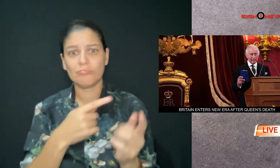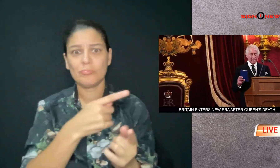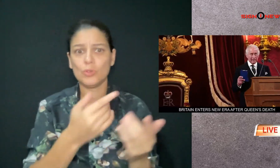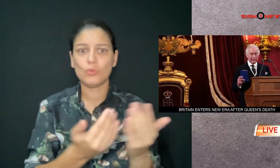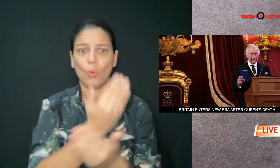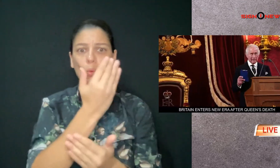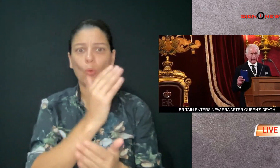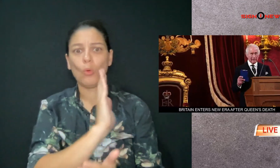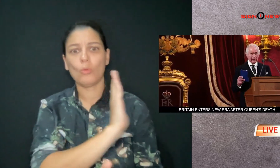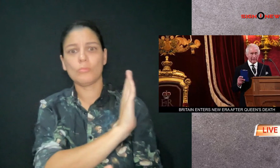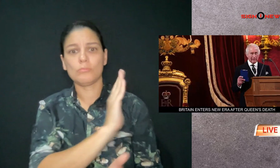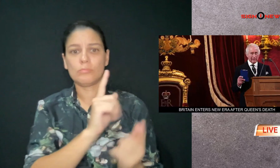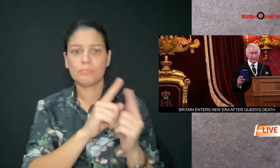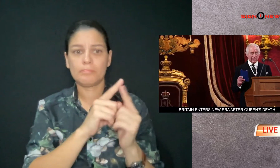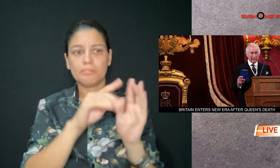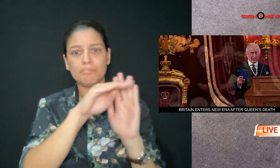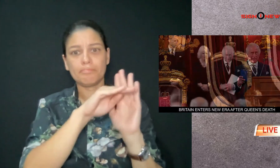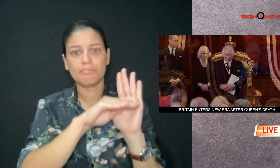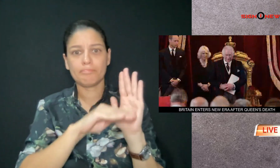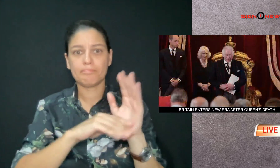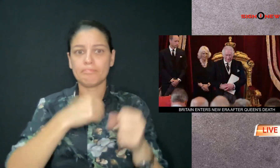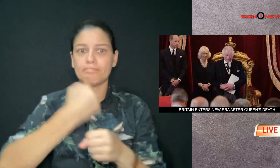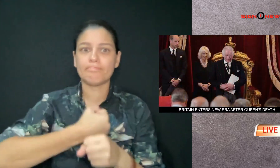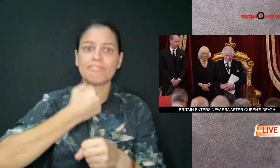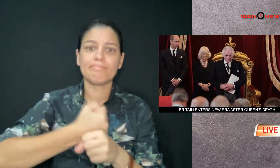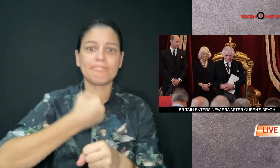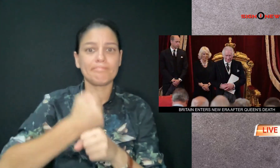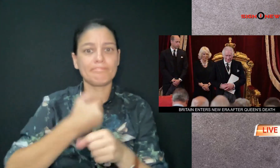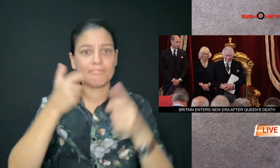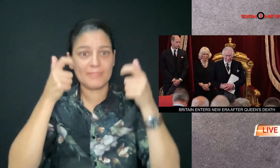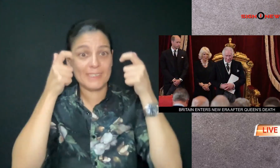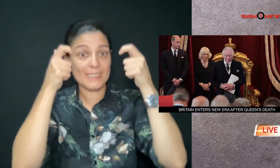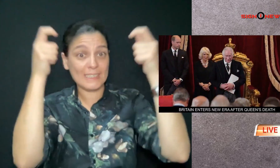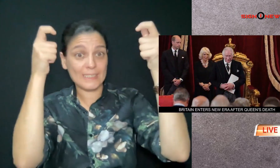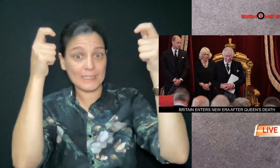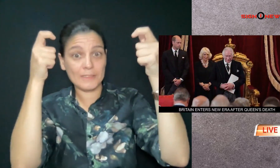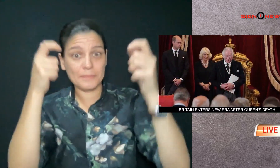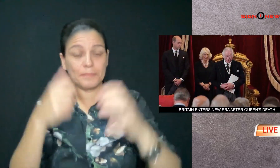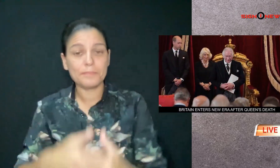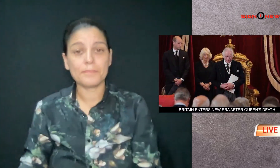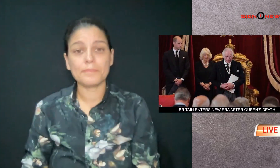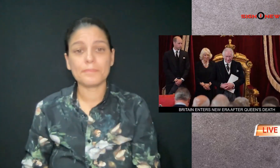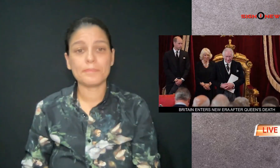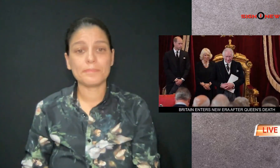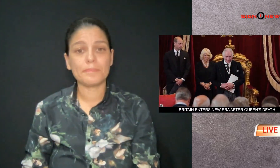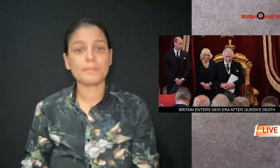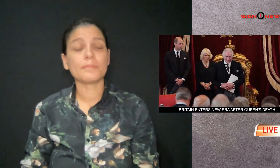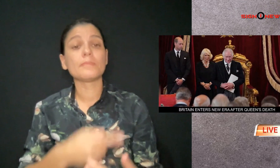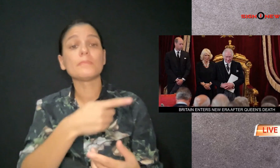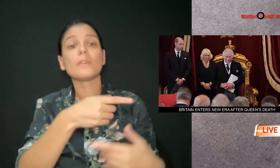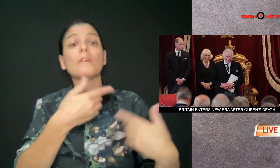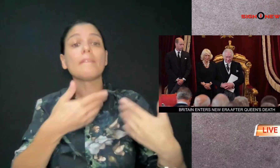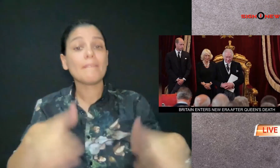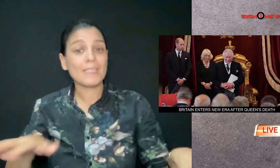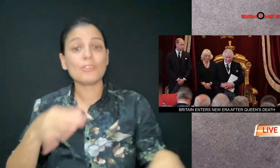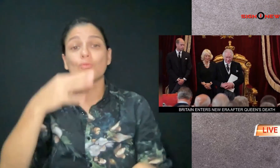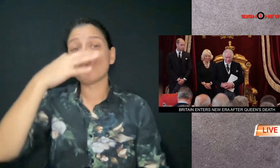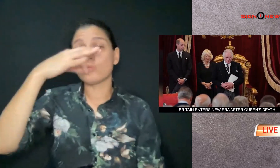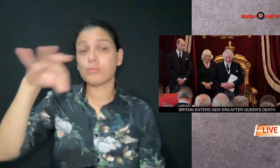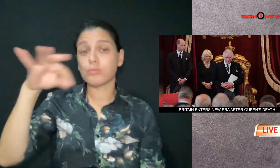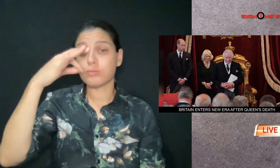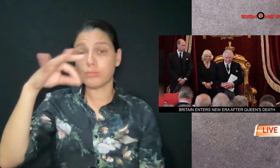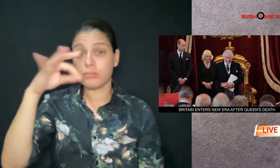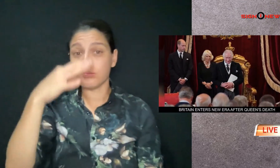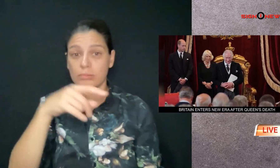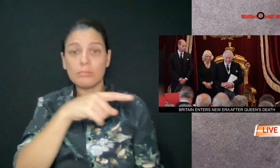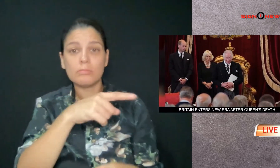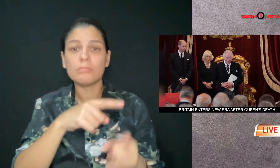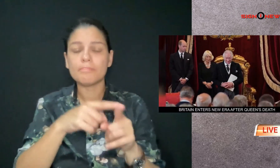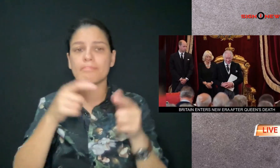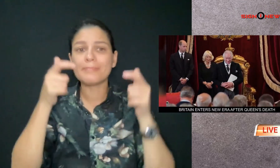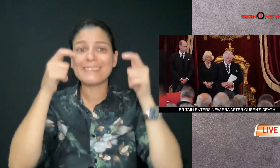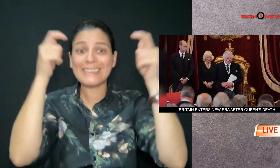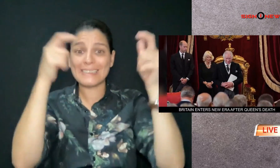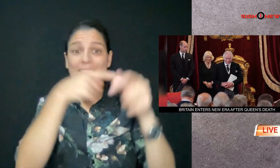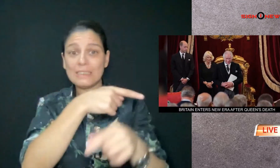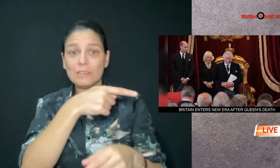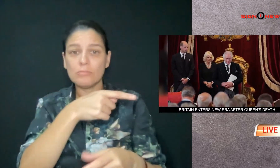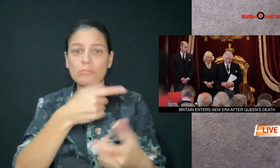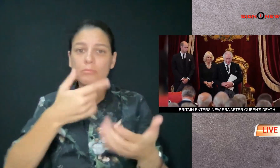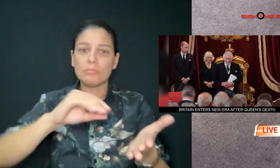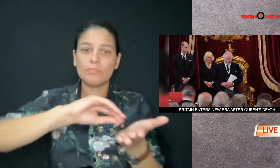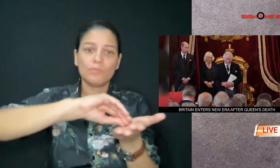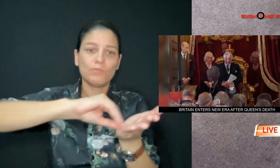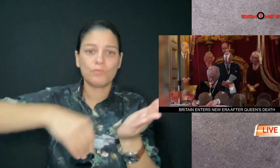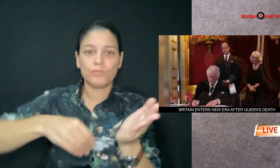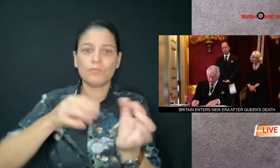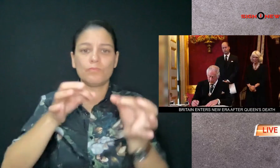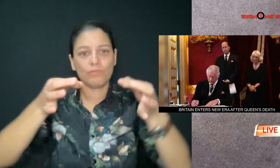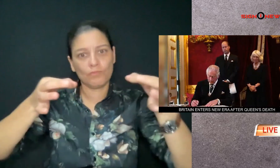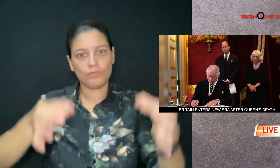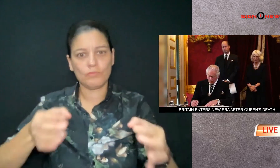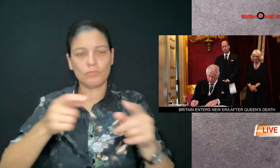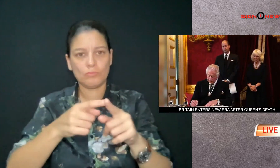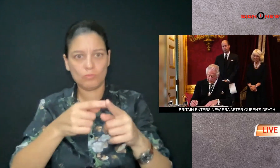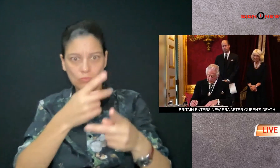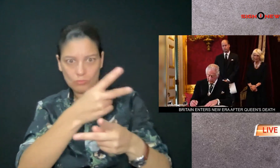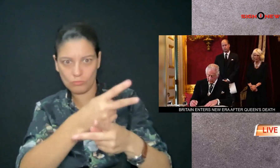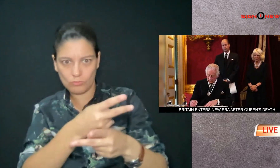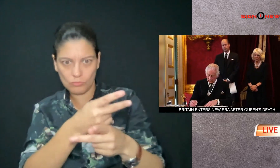acknowledging his new duties as King after his speech the king signed an oath to uphold